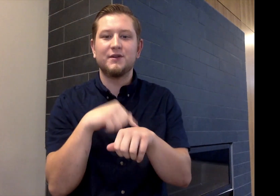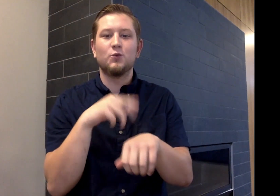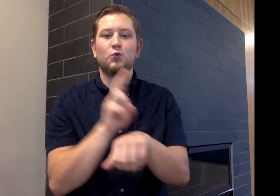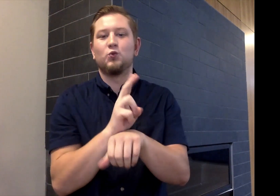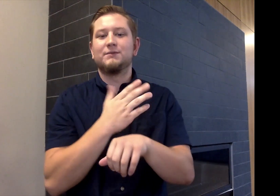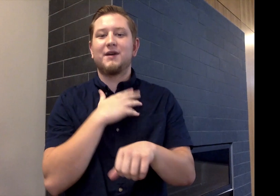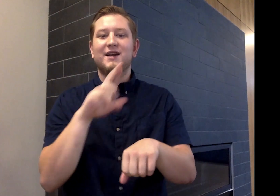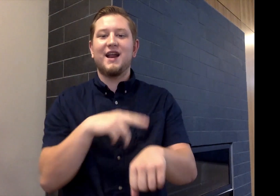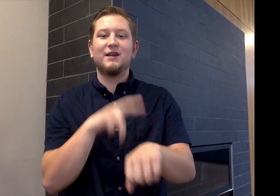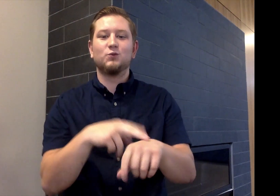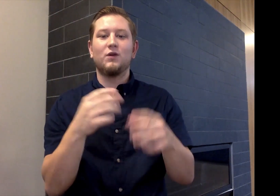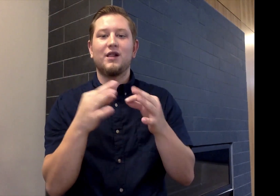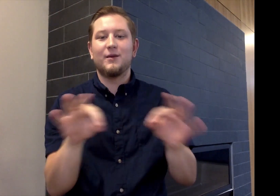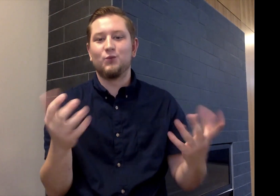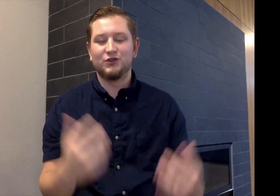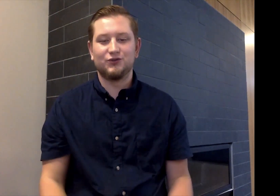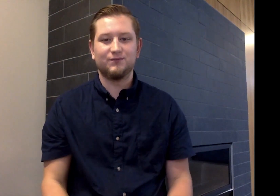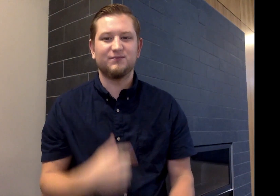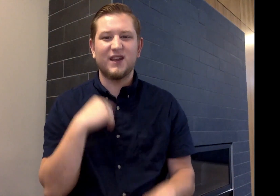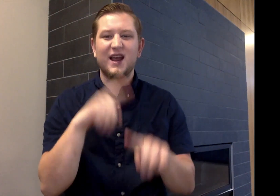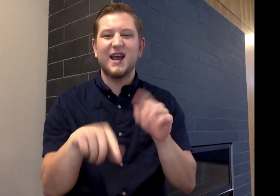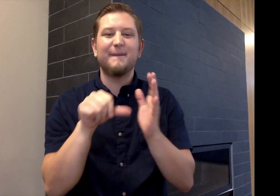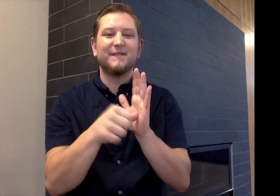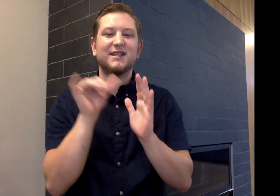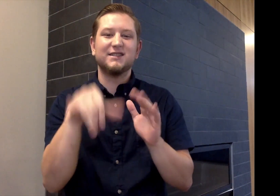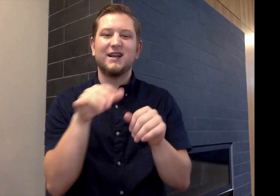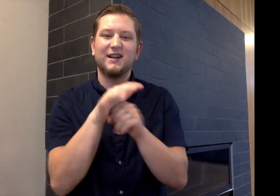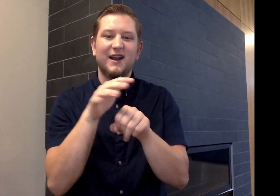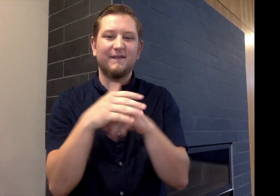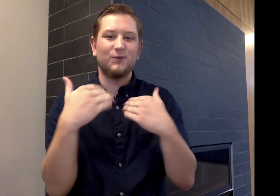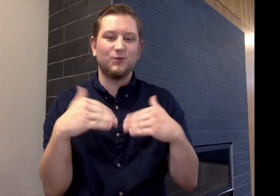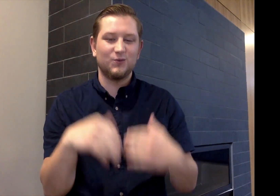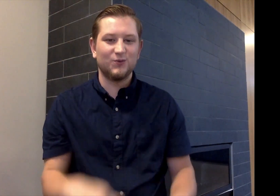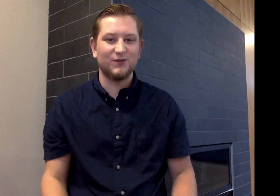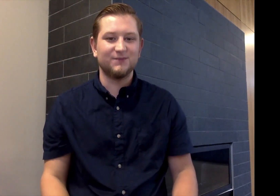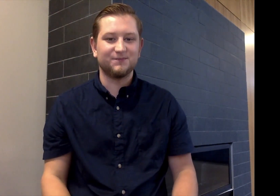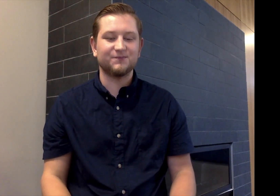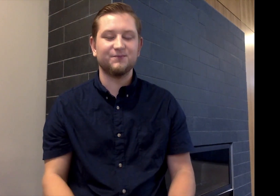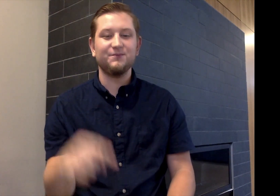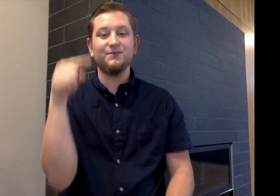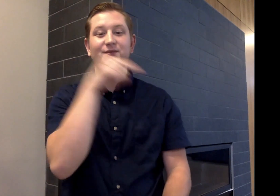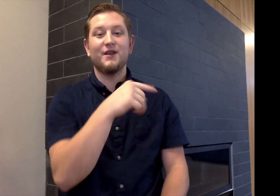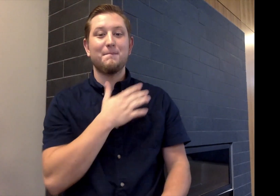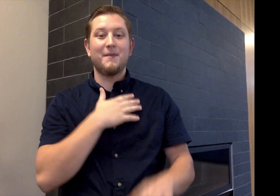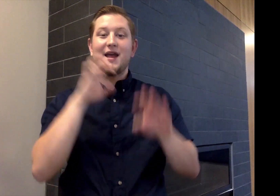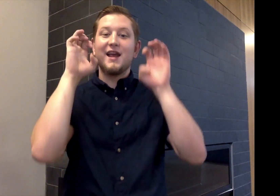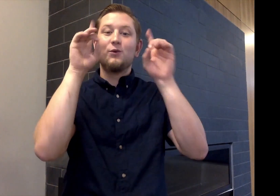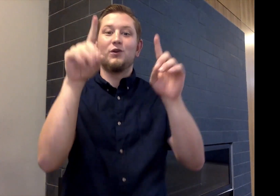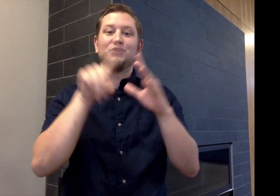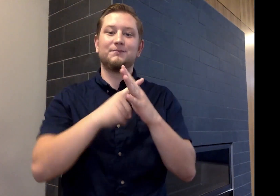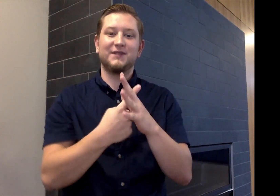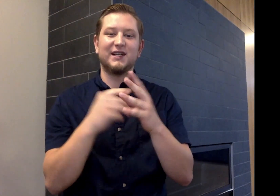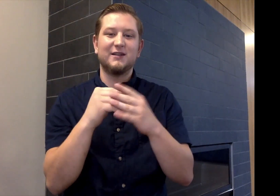into communicating with me using my natural language. I cannot emphasize enough how big of a deal that was.